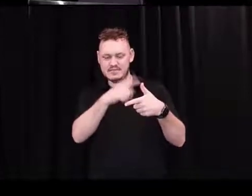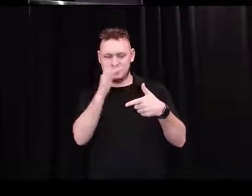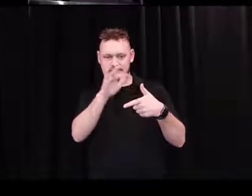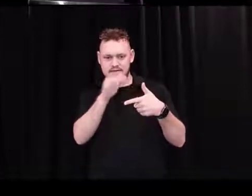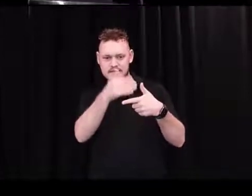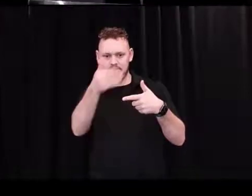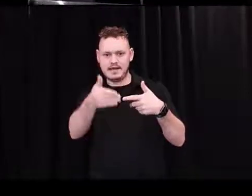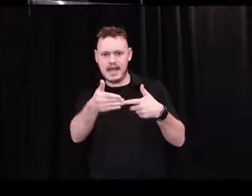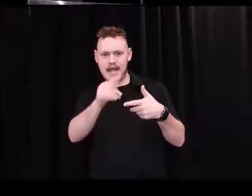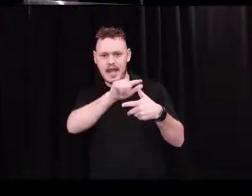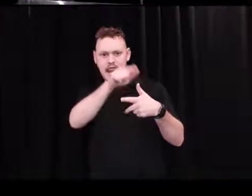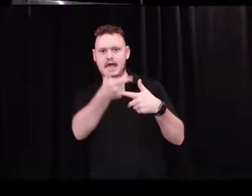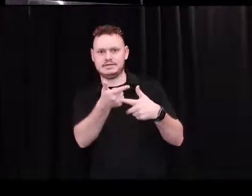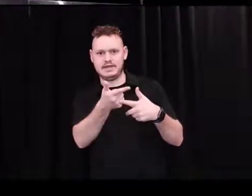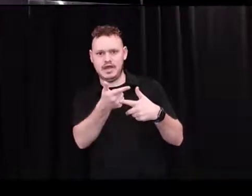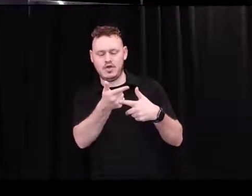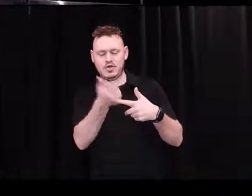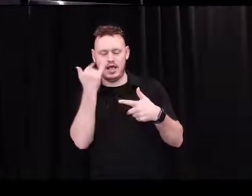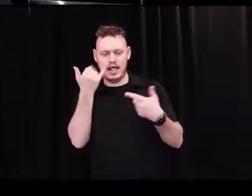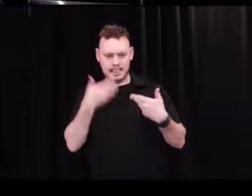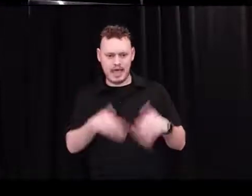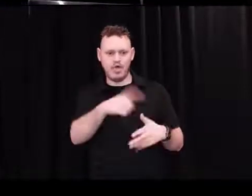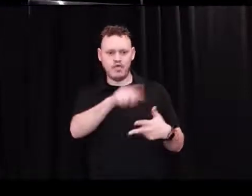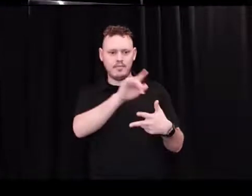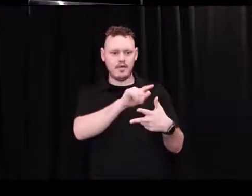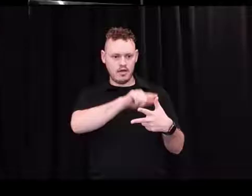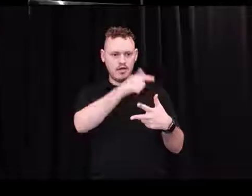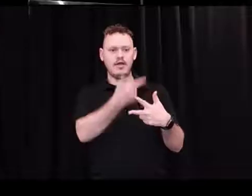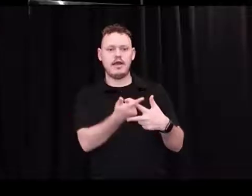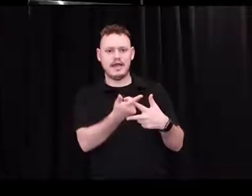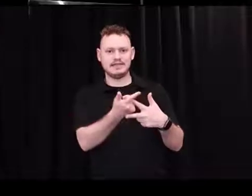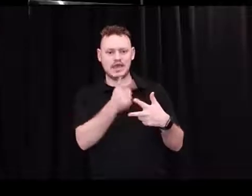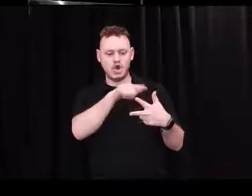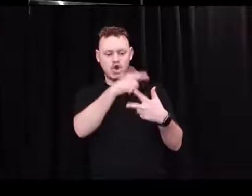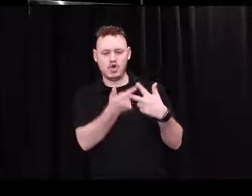other words, we're allowing them to go into the next error without having to go through every